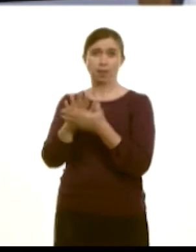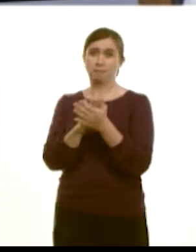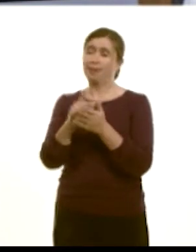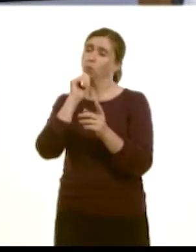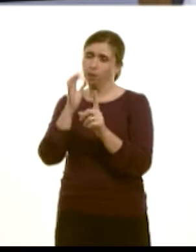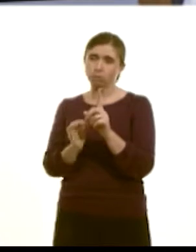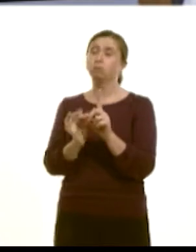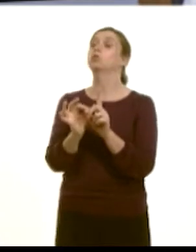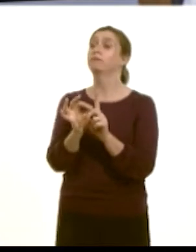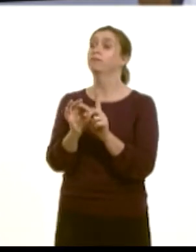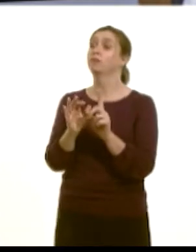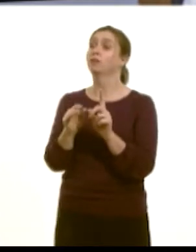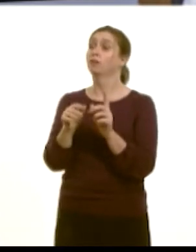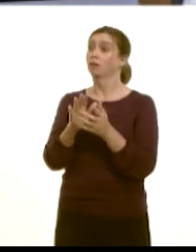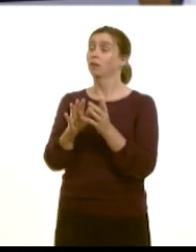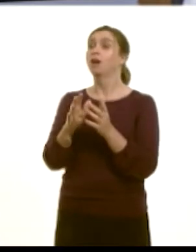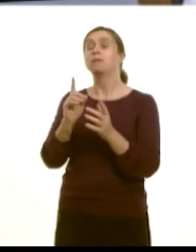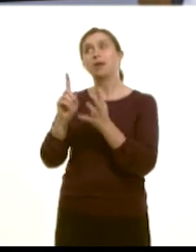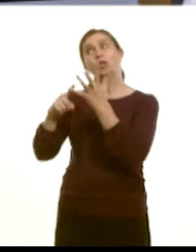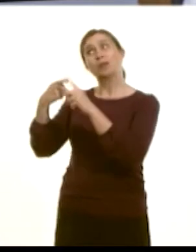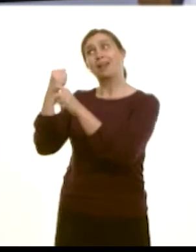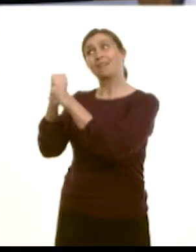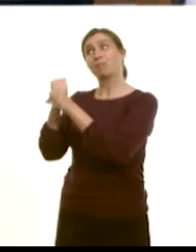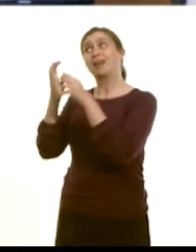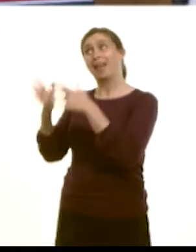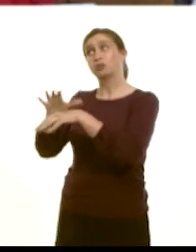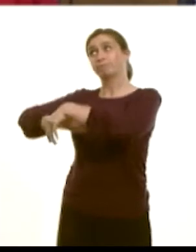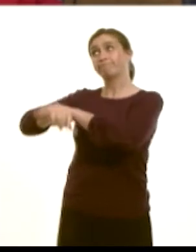but of course we need the UK Government to do its bit as well.